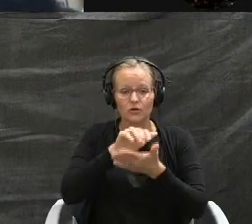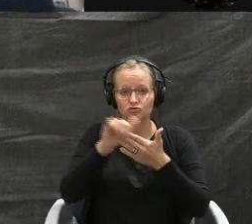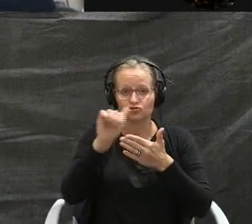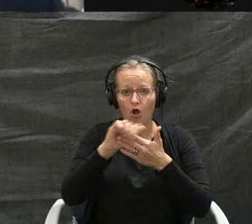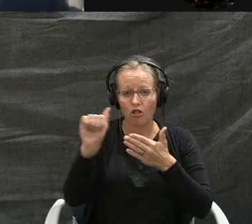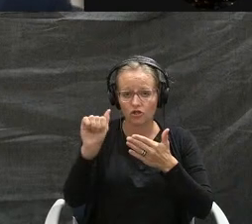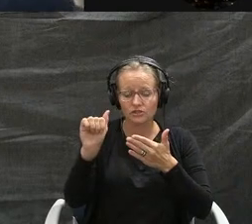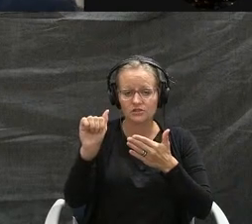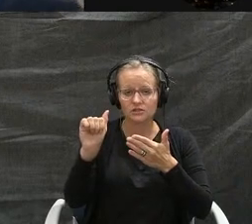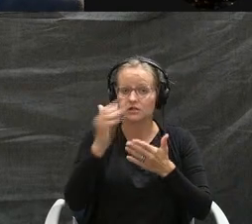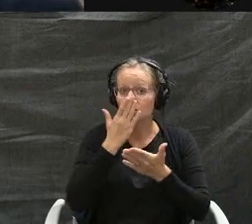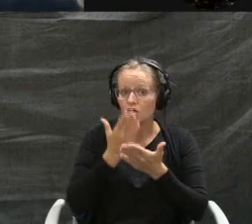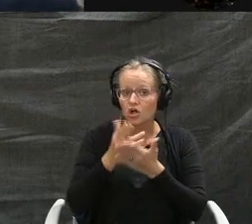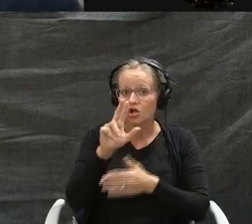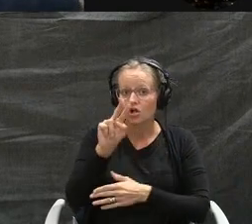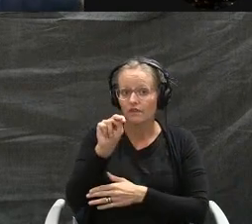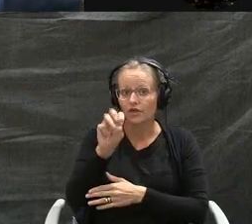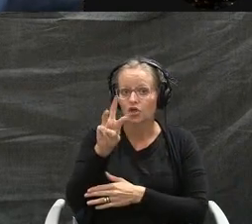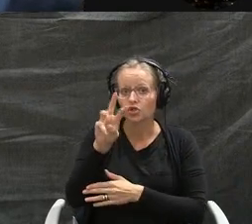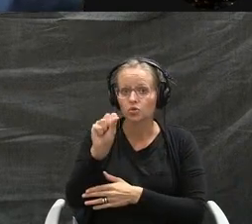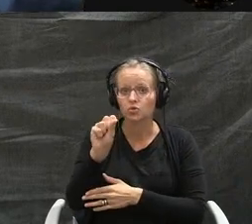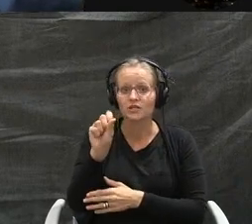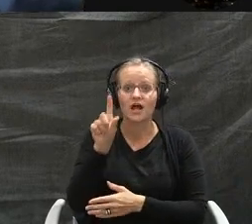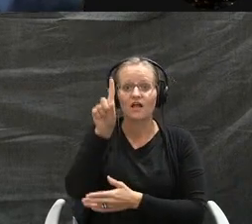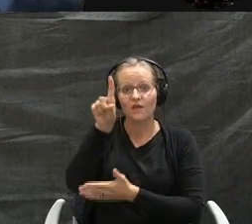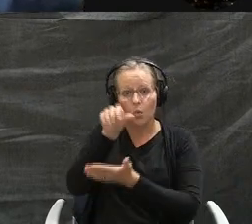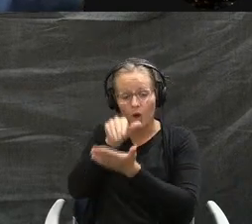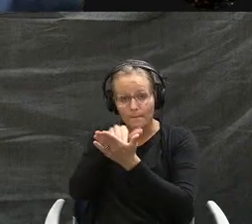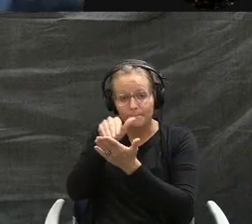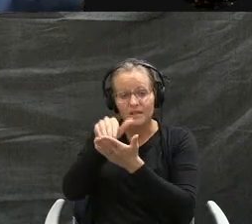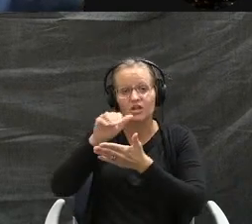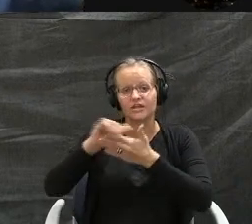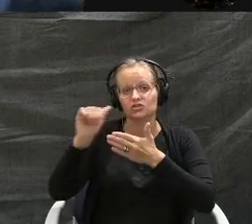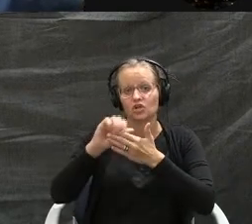news about that is the one million $250,000 that we issued